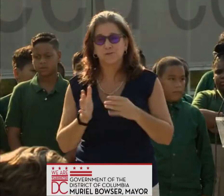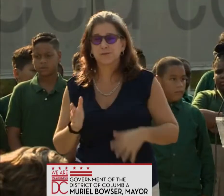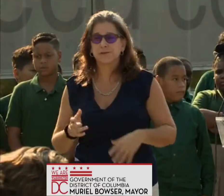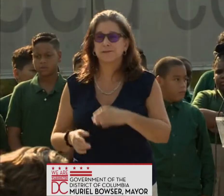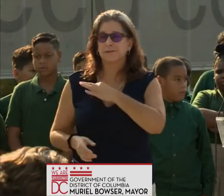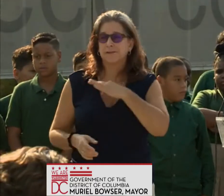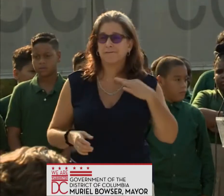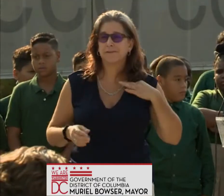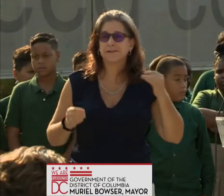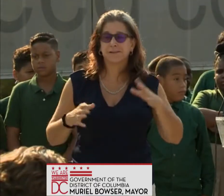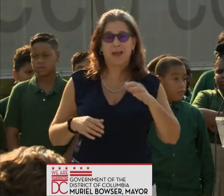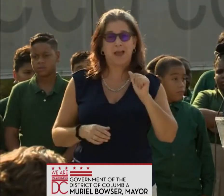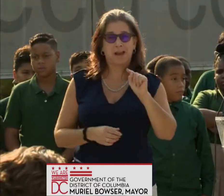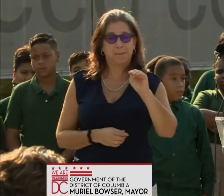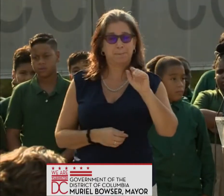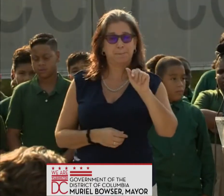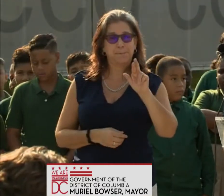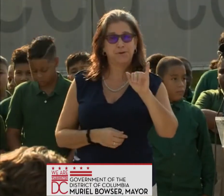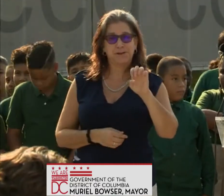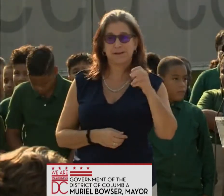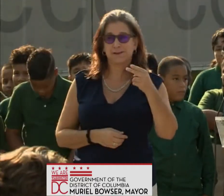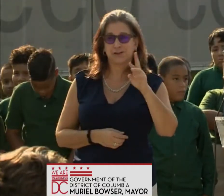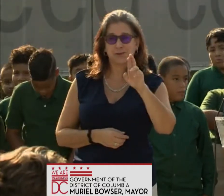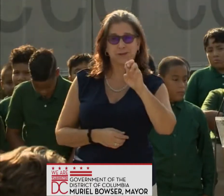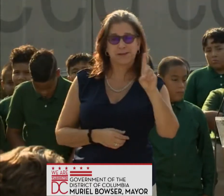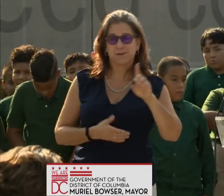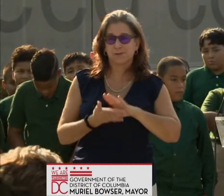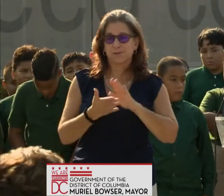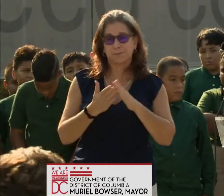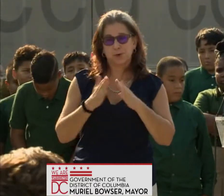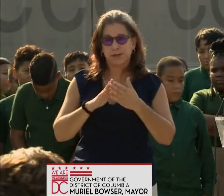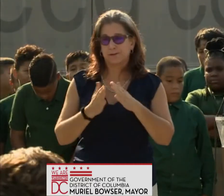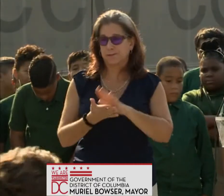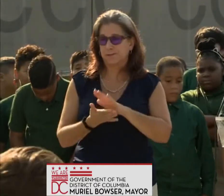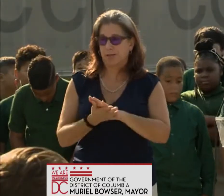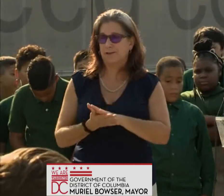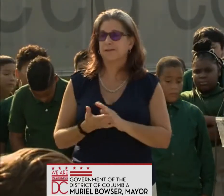thrilled to introduce to you two of our fifth grade students first we'll hear